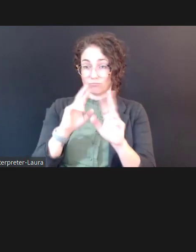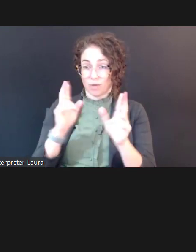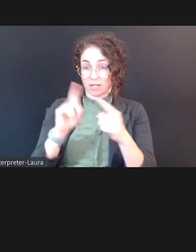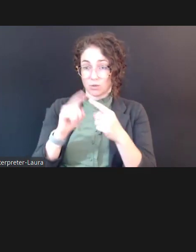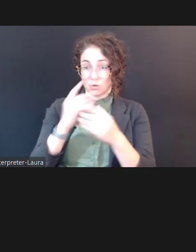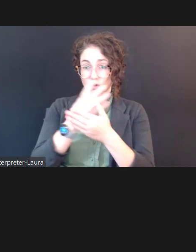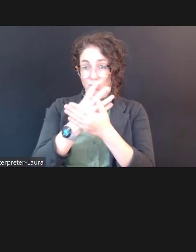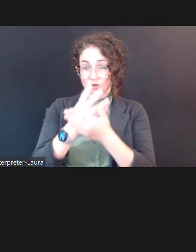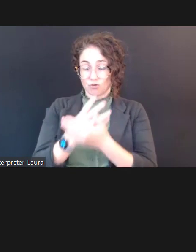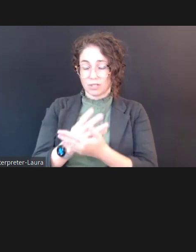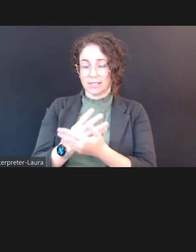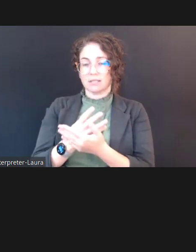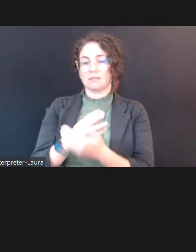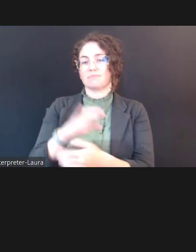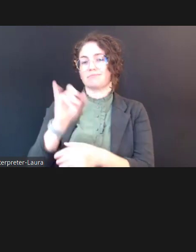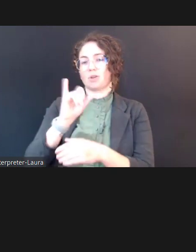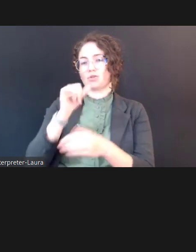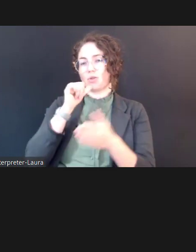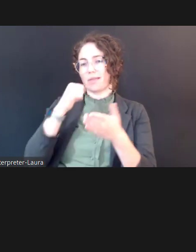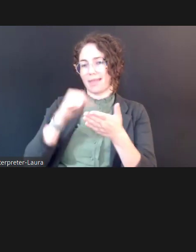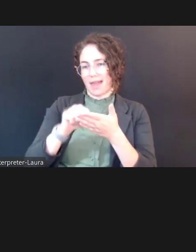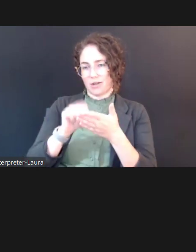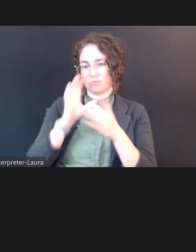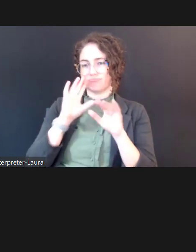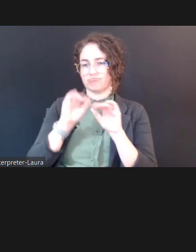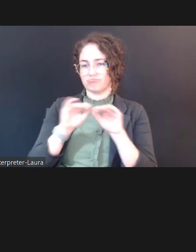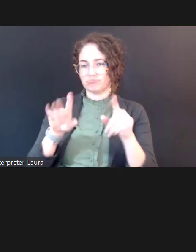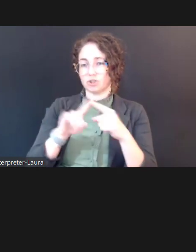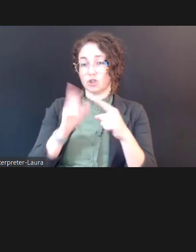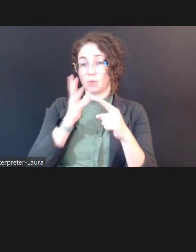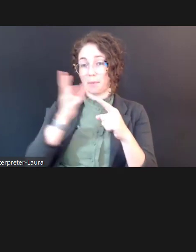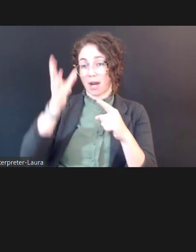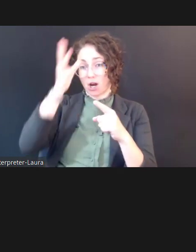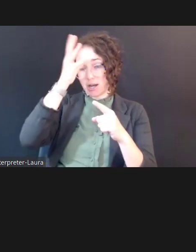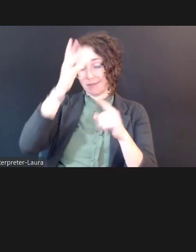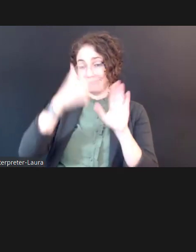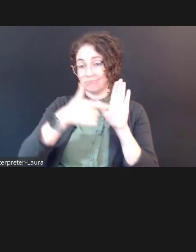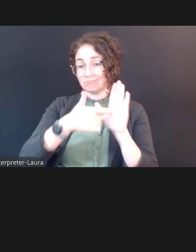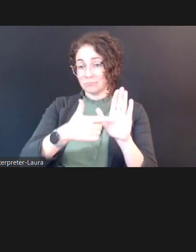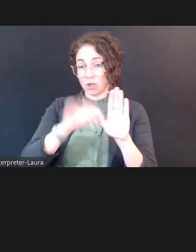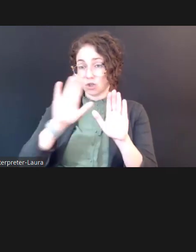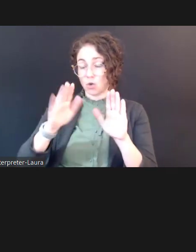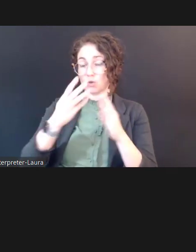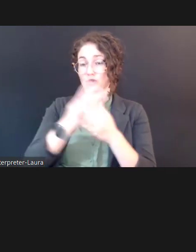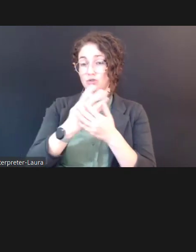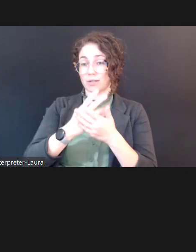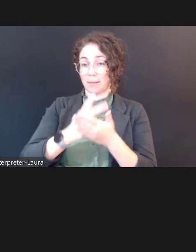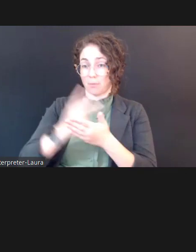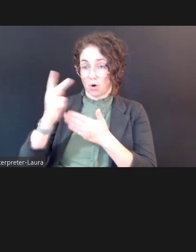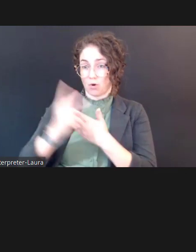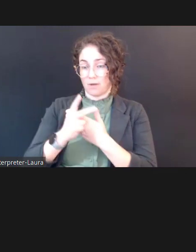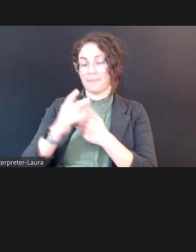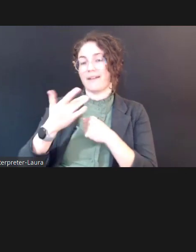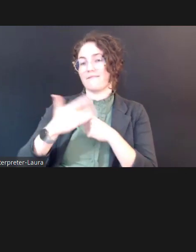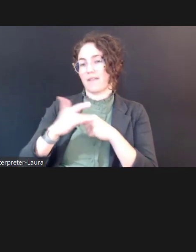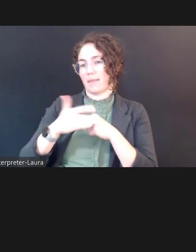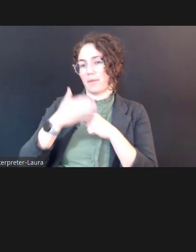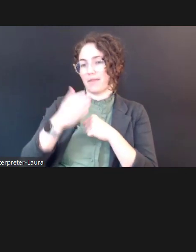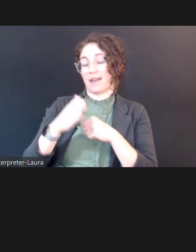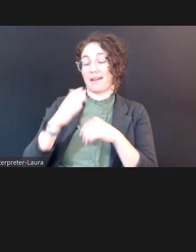will send out to letters introducing your screening program, those are available in English and Spanish.